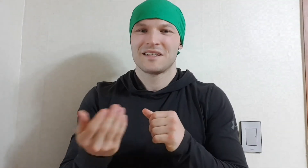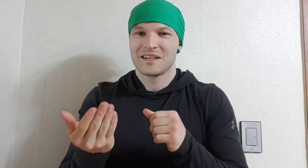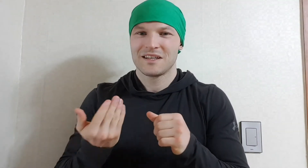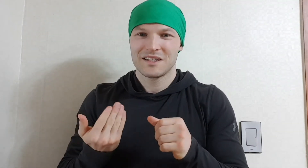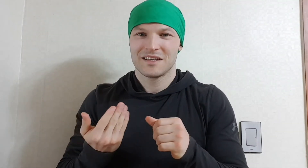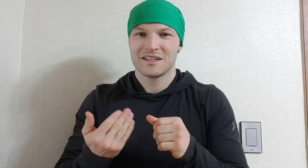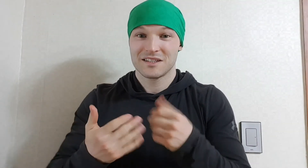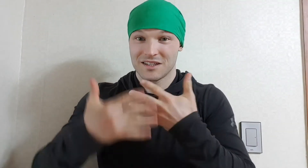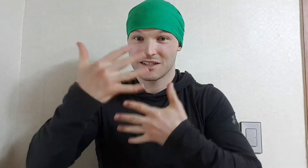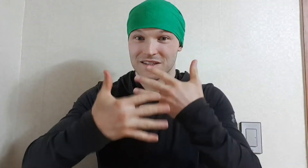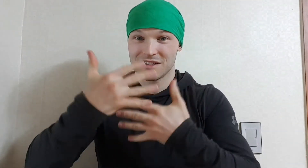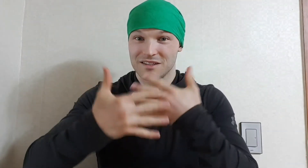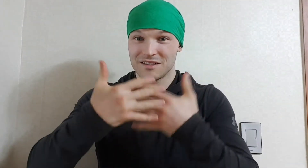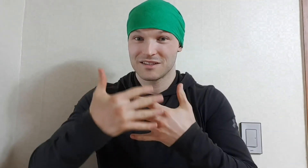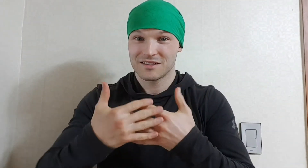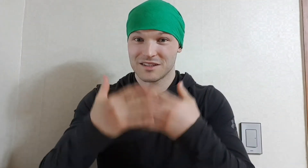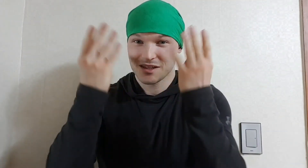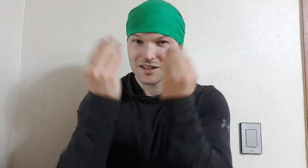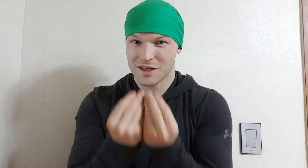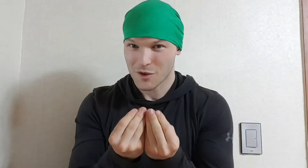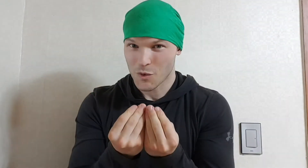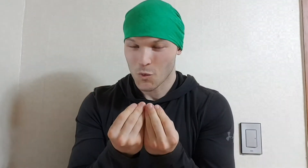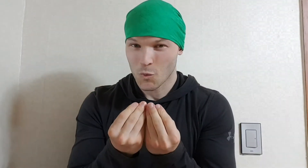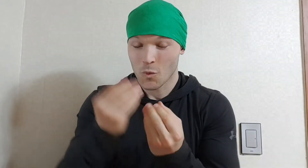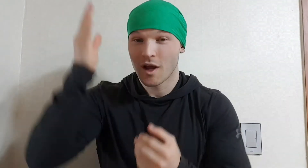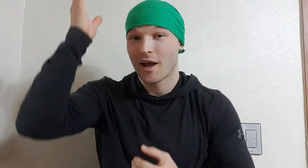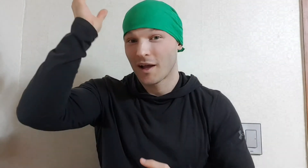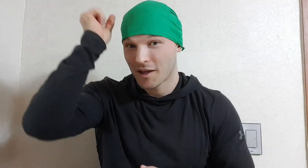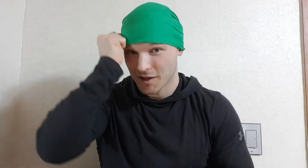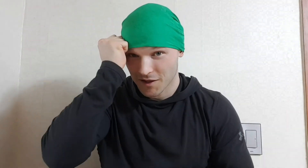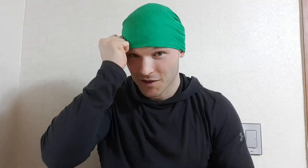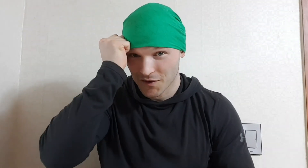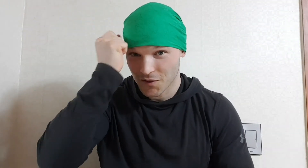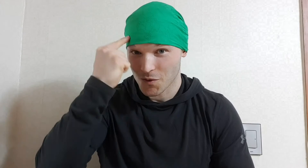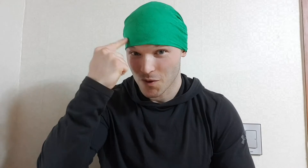Do you remember the contents of the last video?